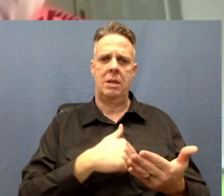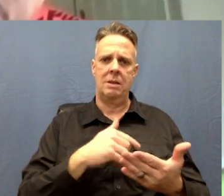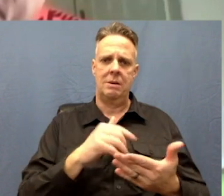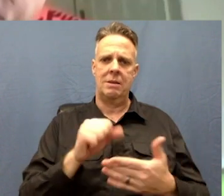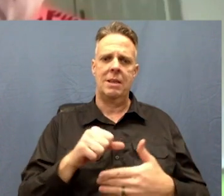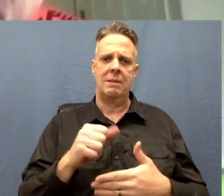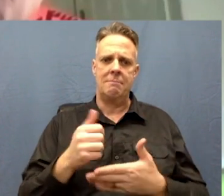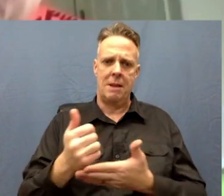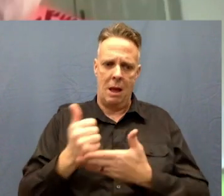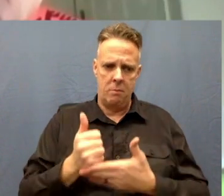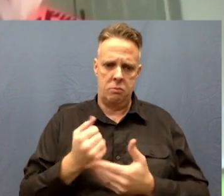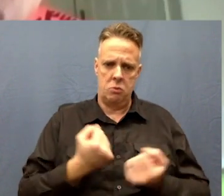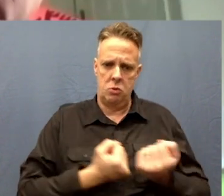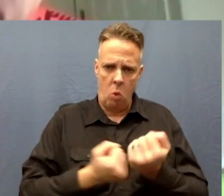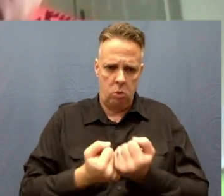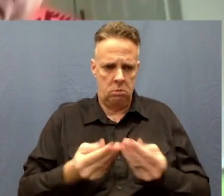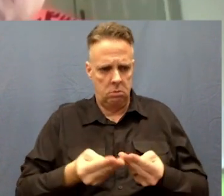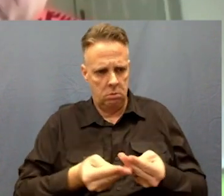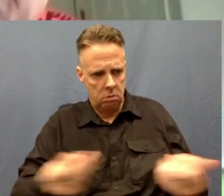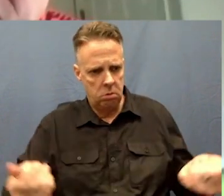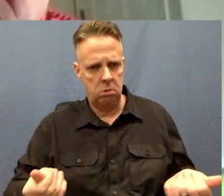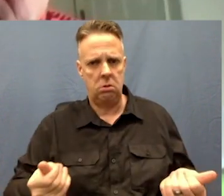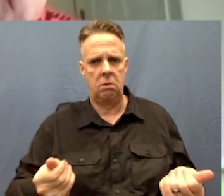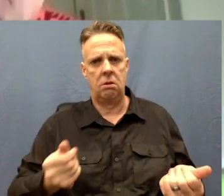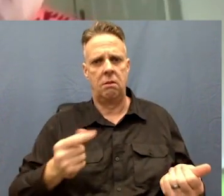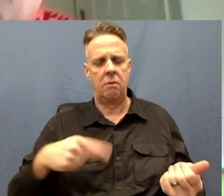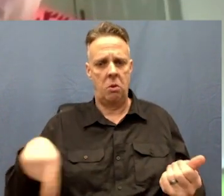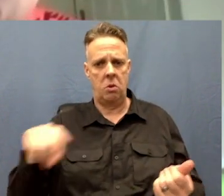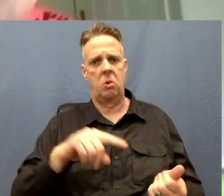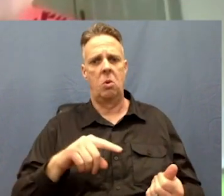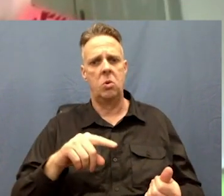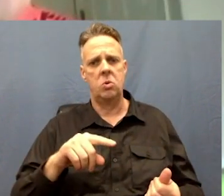FUNDS AND NECESSARY SUPPORT WITH THOSE THAT'S NOT BEING REPRESENTED.